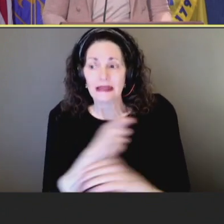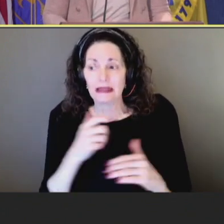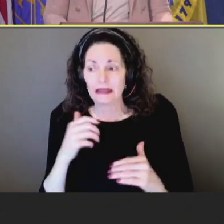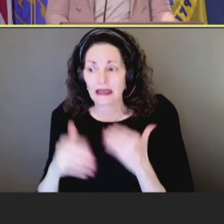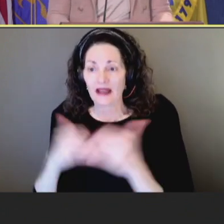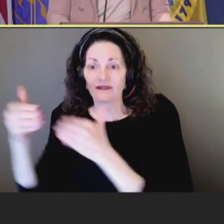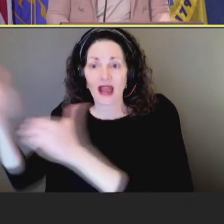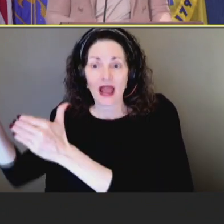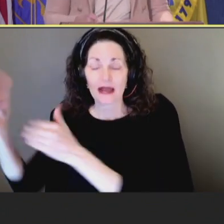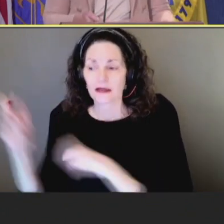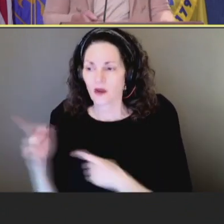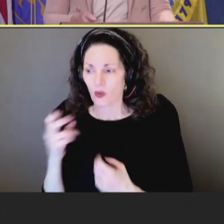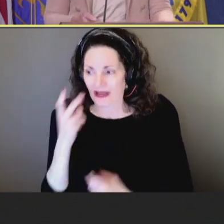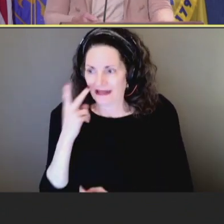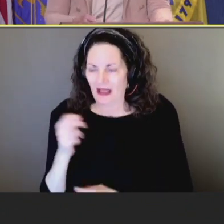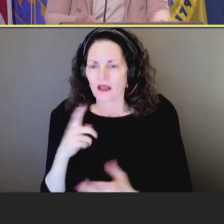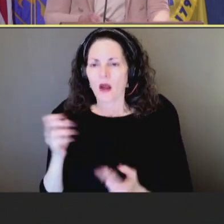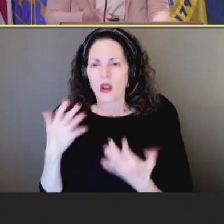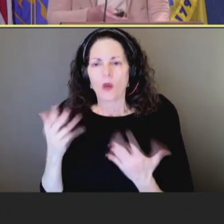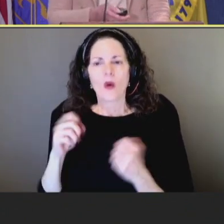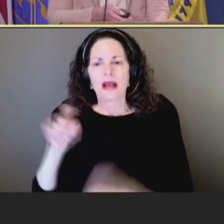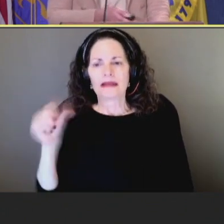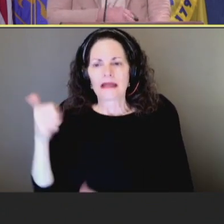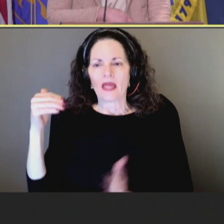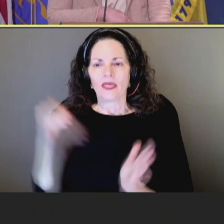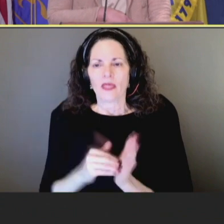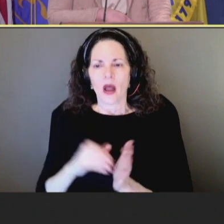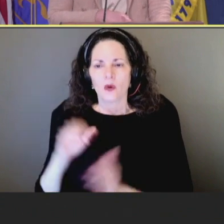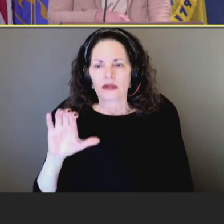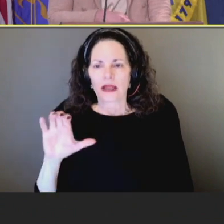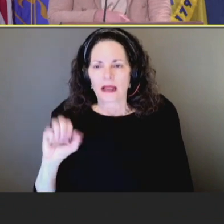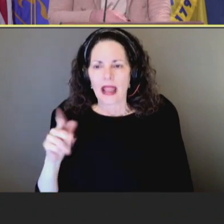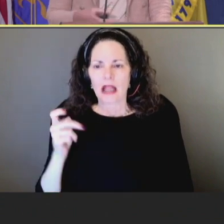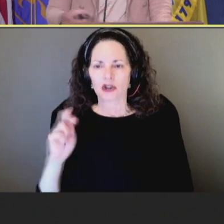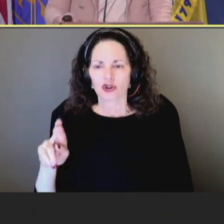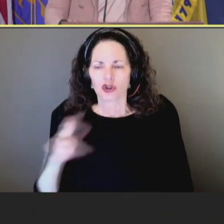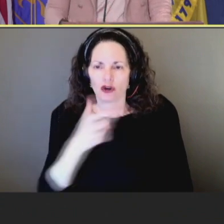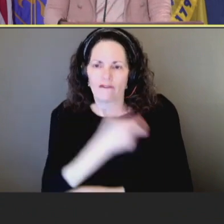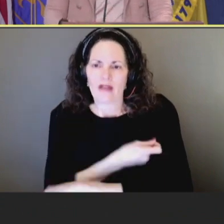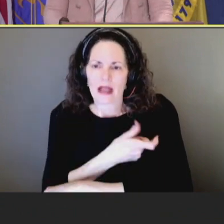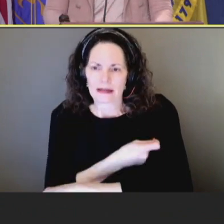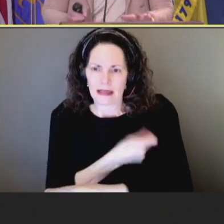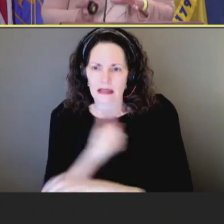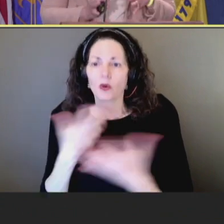it's this plan to get 10,000 cancer vaccines. This is how it works. So, keeping in mind that